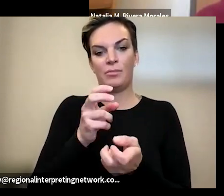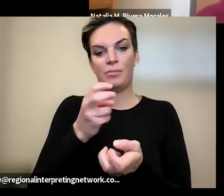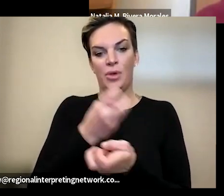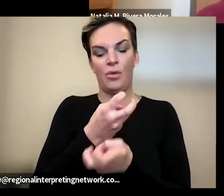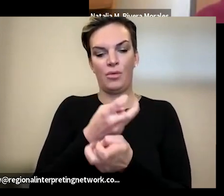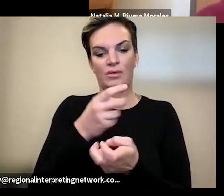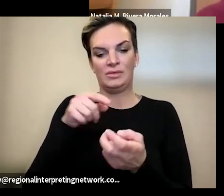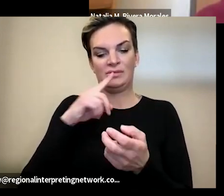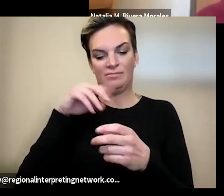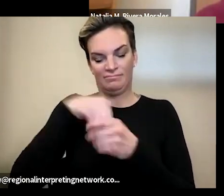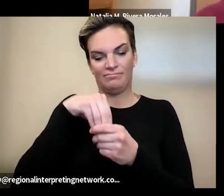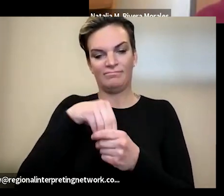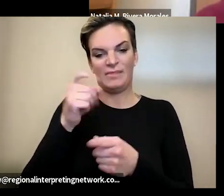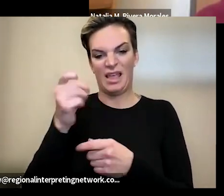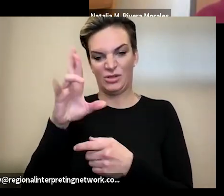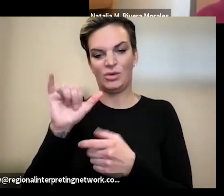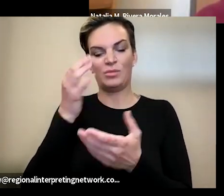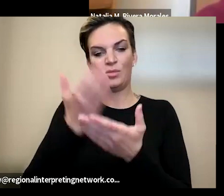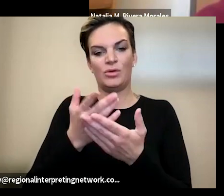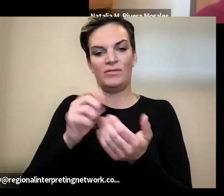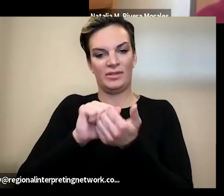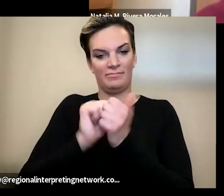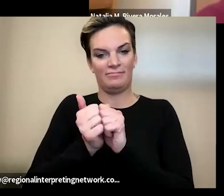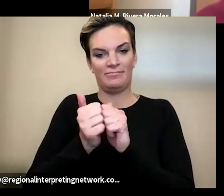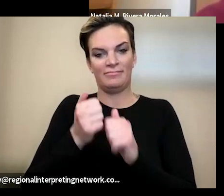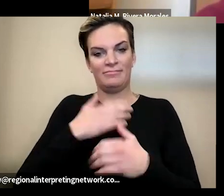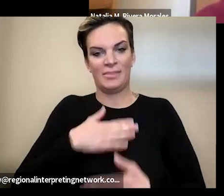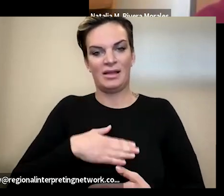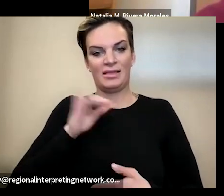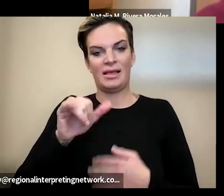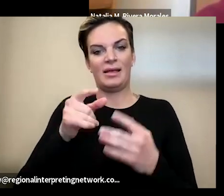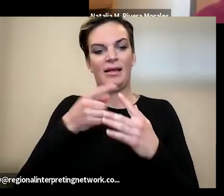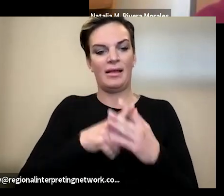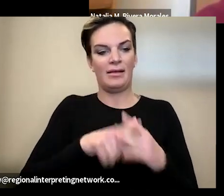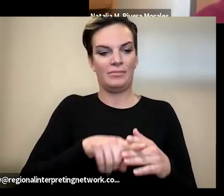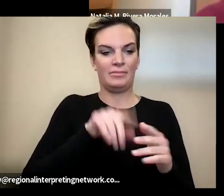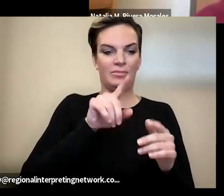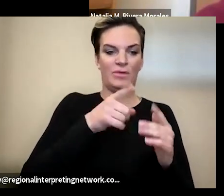of these fingers, and a lot of that came from the early years when there wasn't - when I didn't